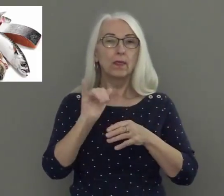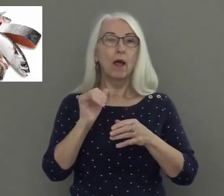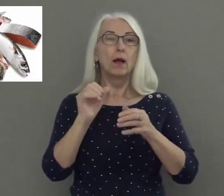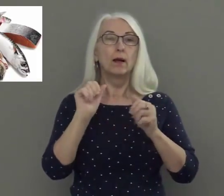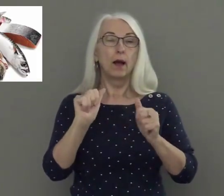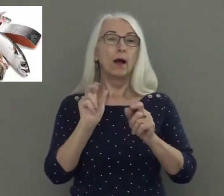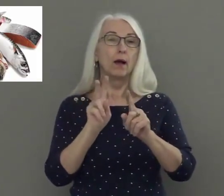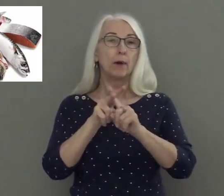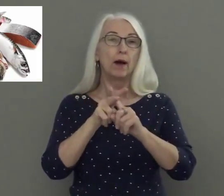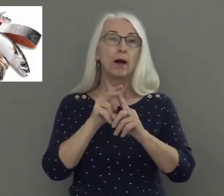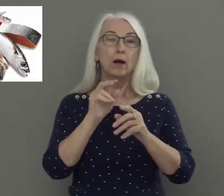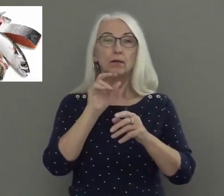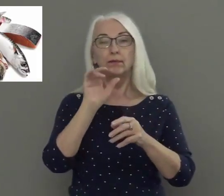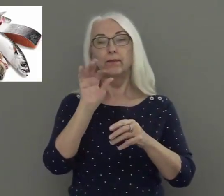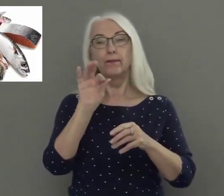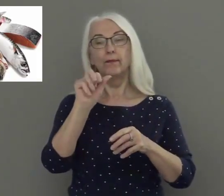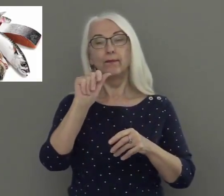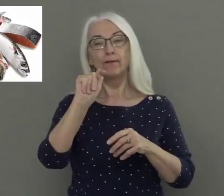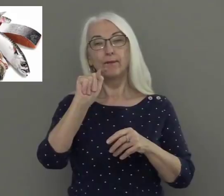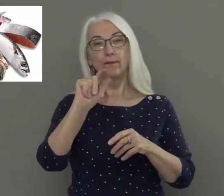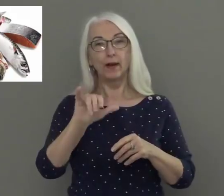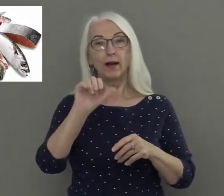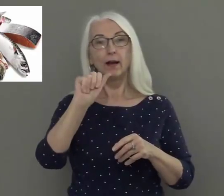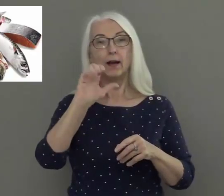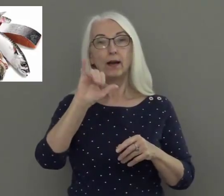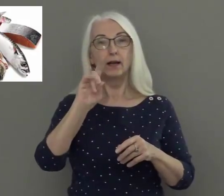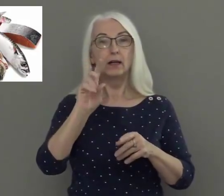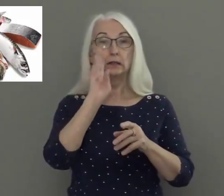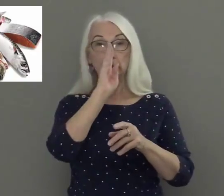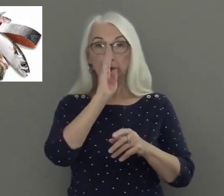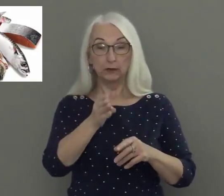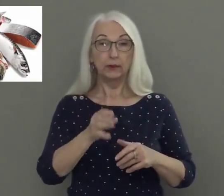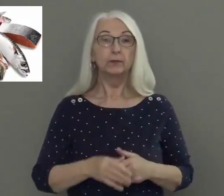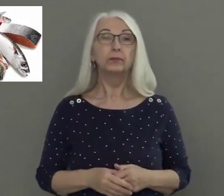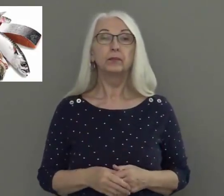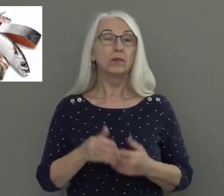that can supply these fatty acids directly.